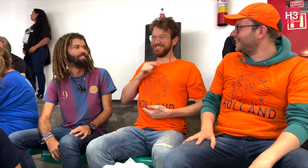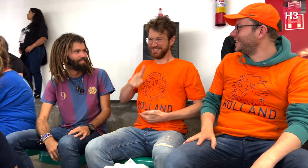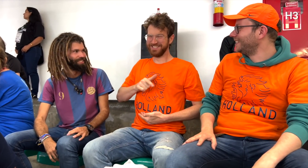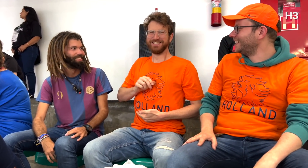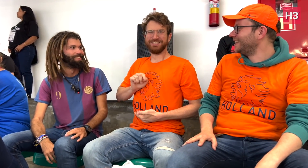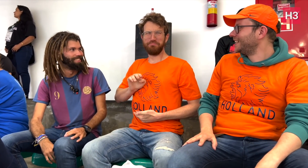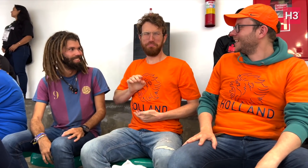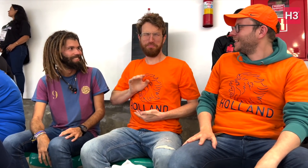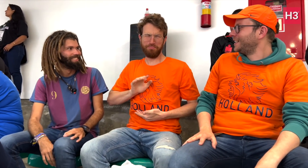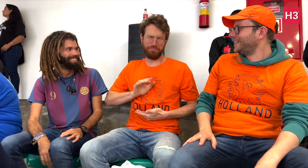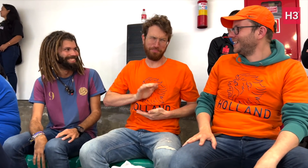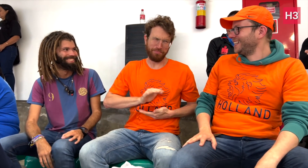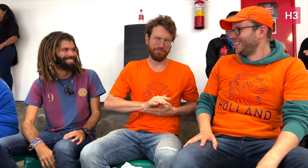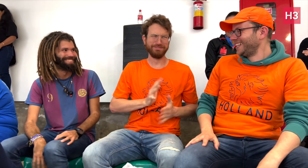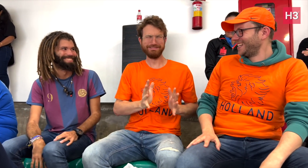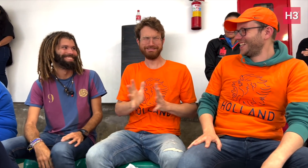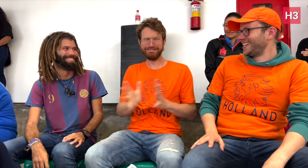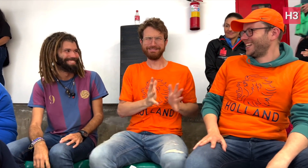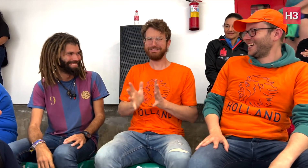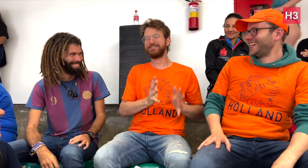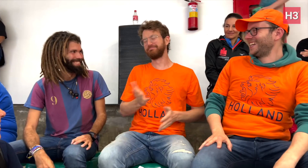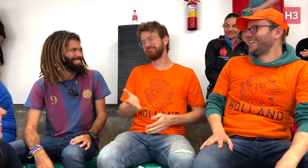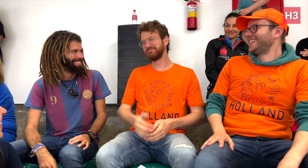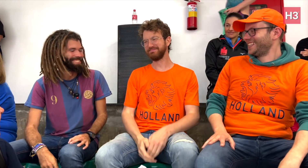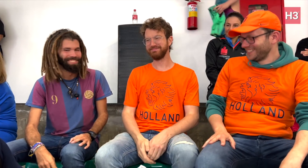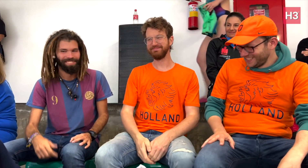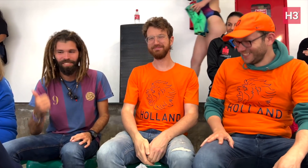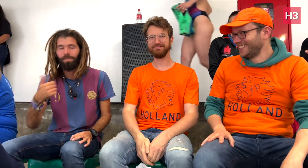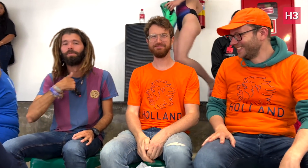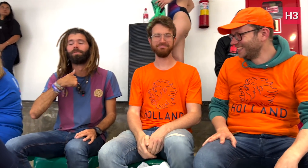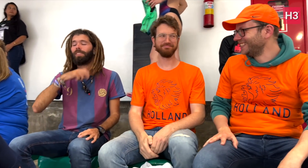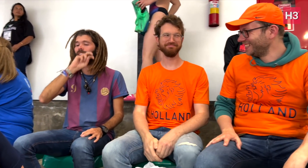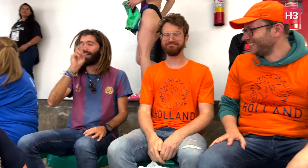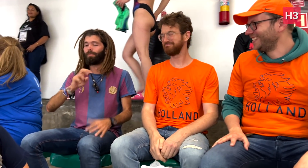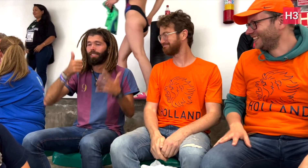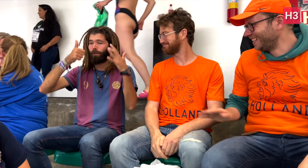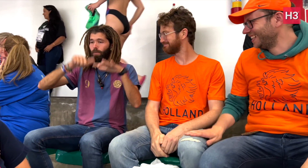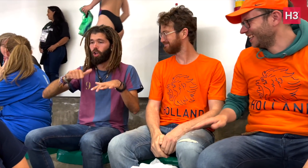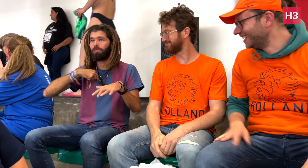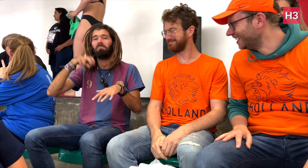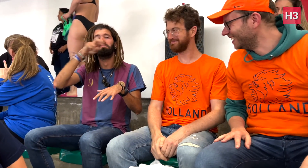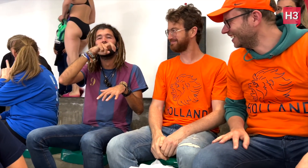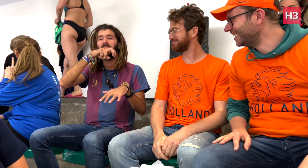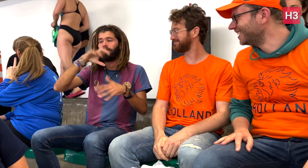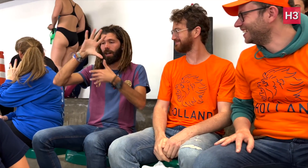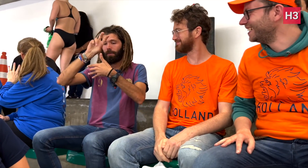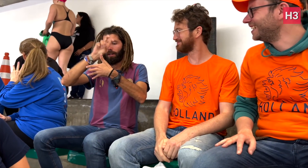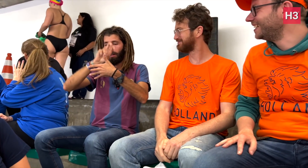so I decided to come here to meet people and I feel normal again. I’ve been traveling in South America for six months